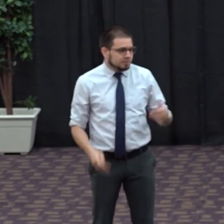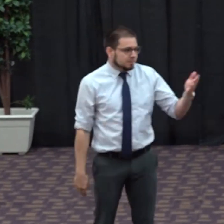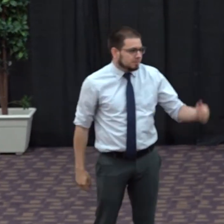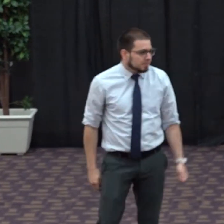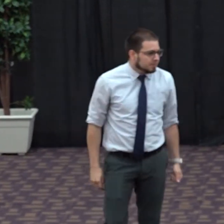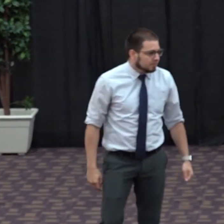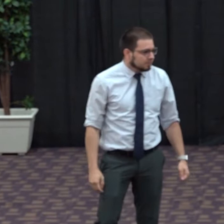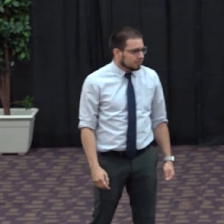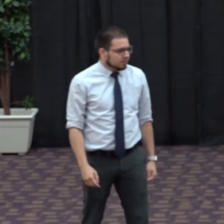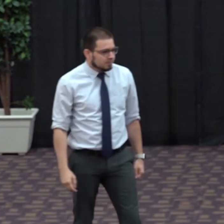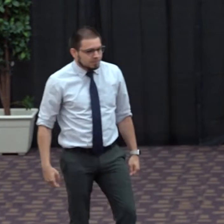introduce all of the members.